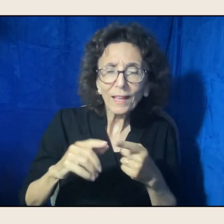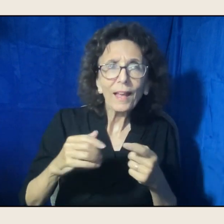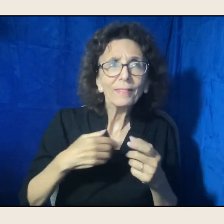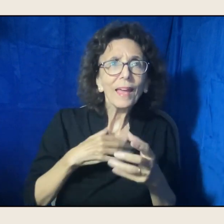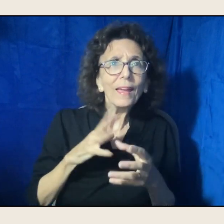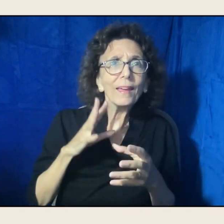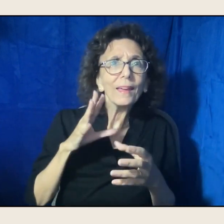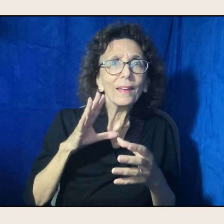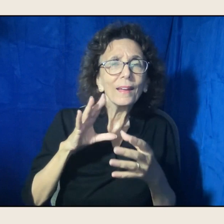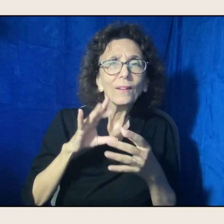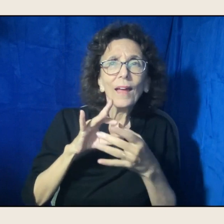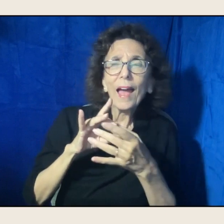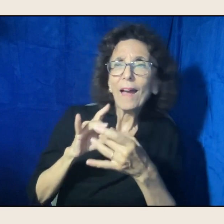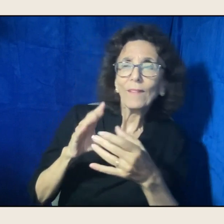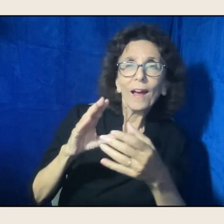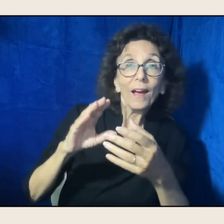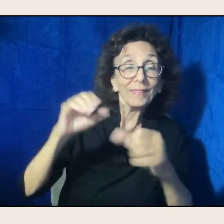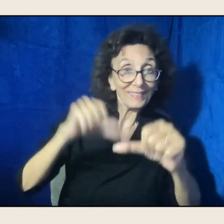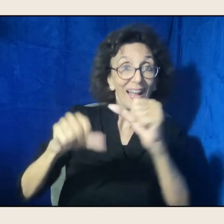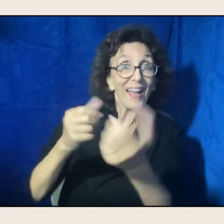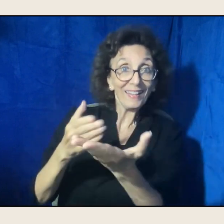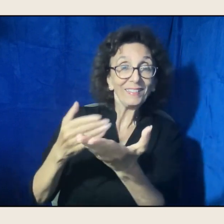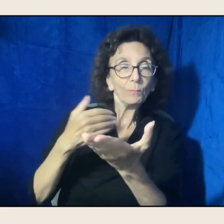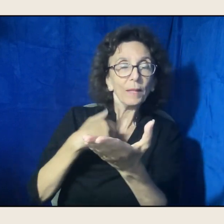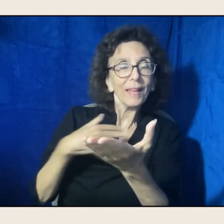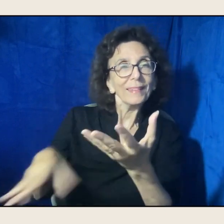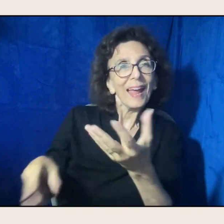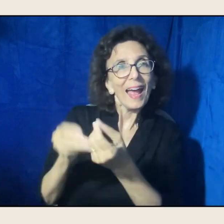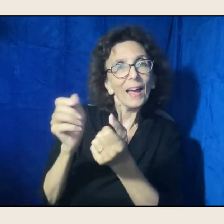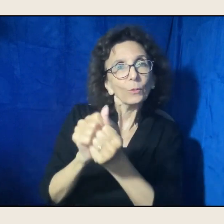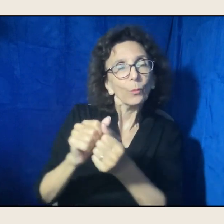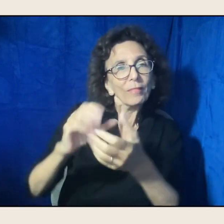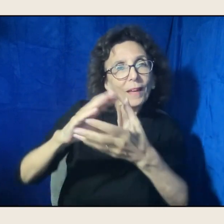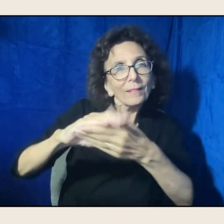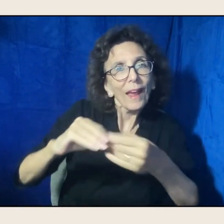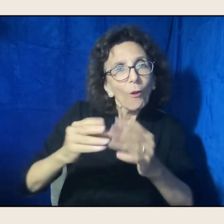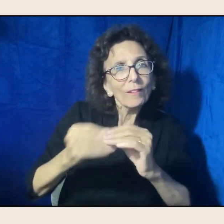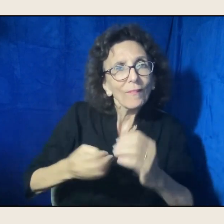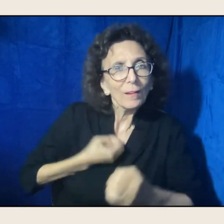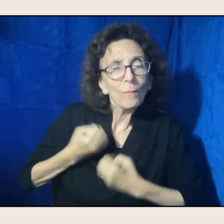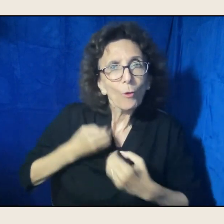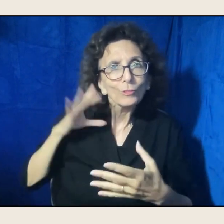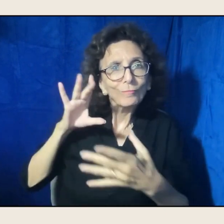and aesthetically amplifying environmental realities. I'm so excited to be here